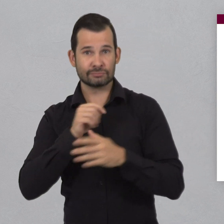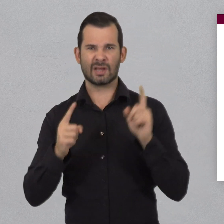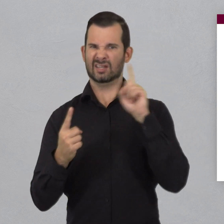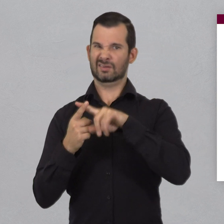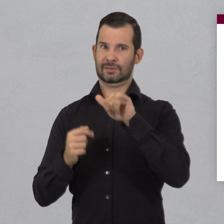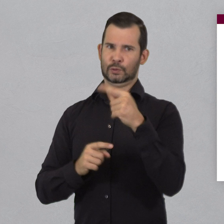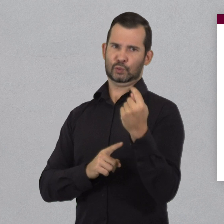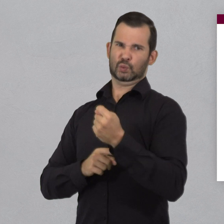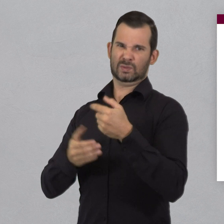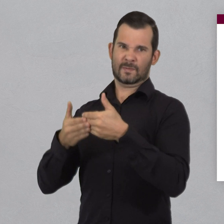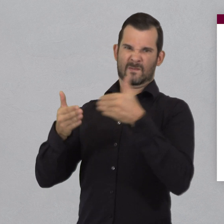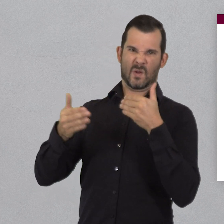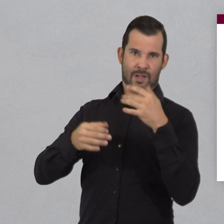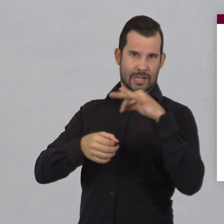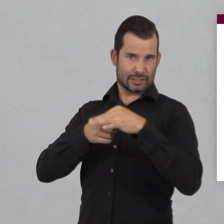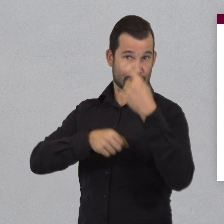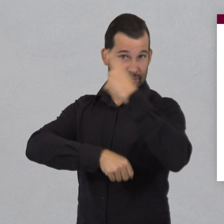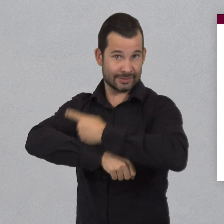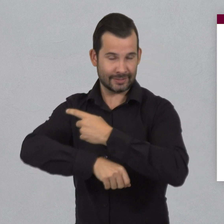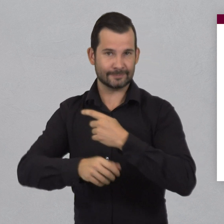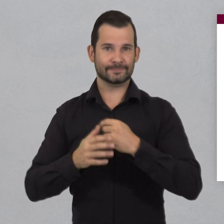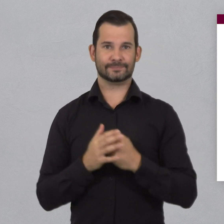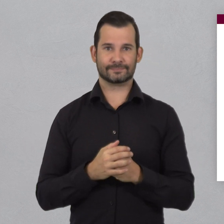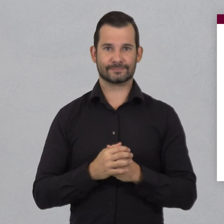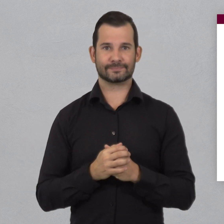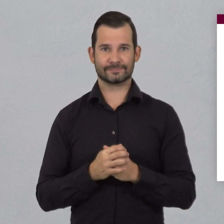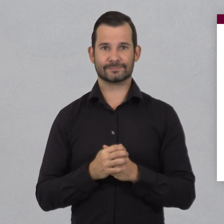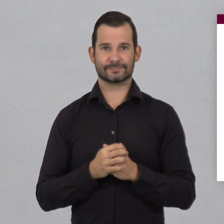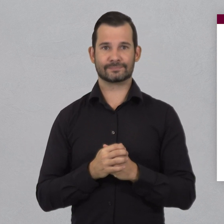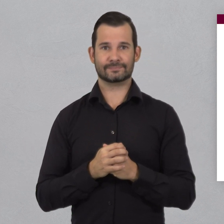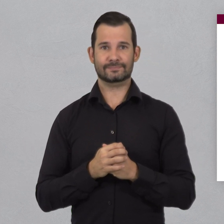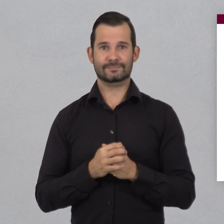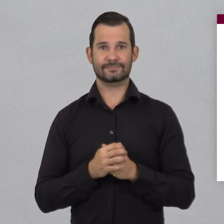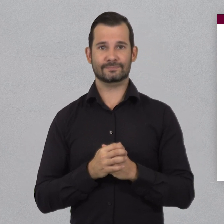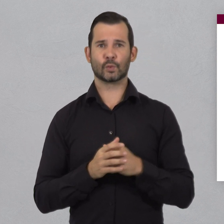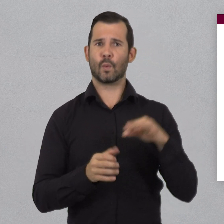office across the country (until the Tuesday before election day).